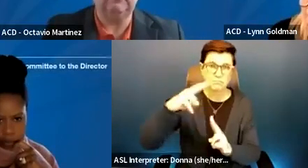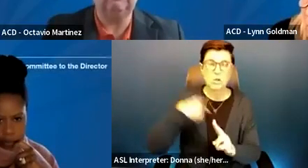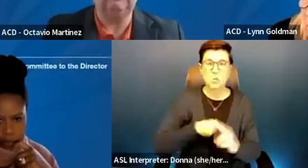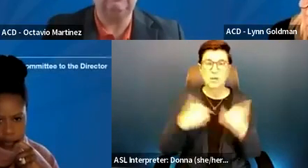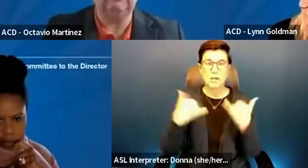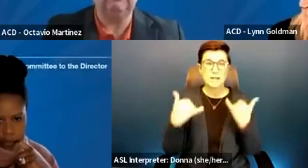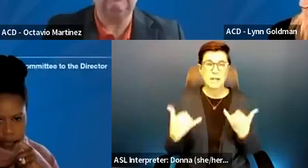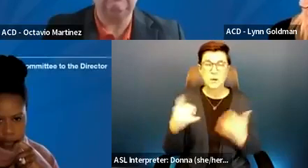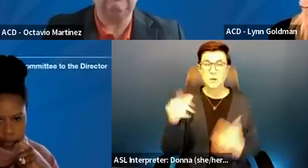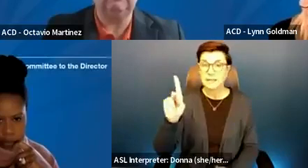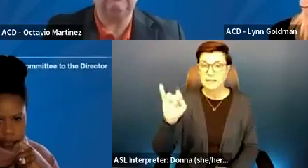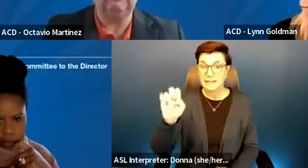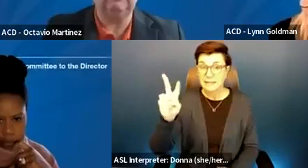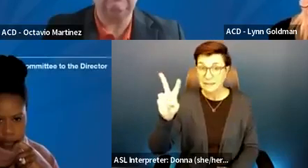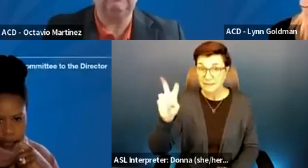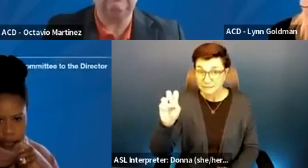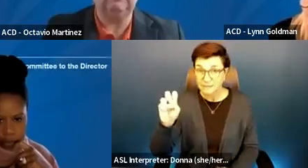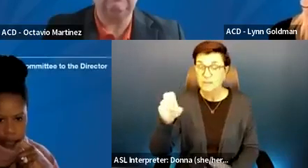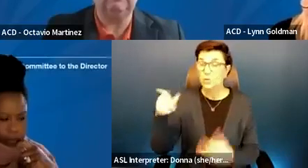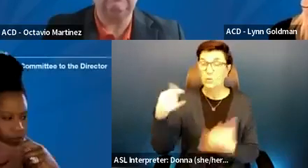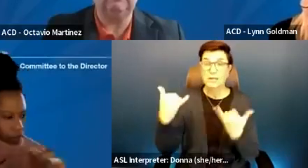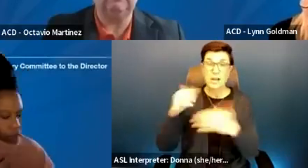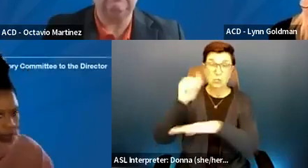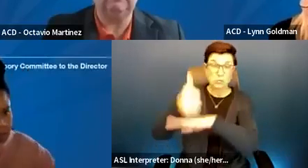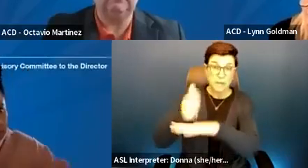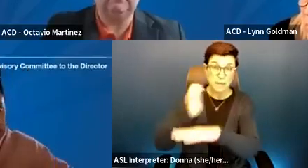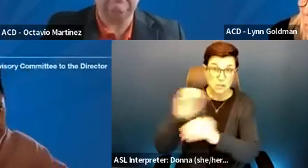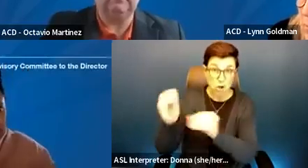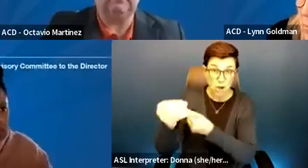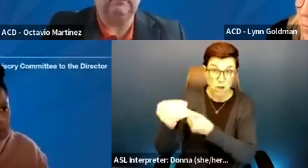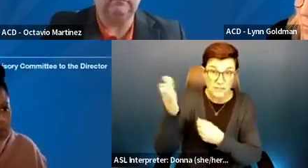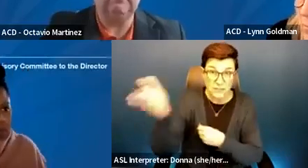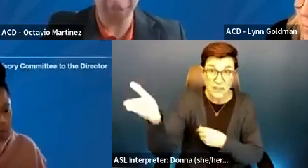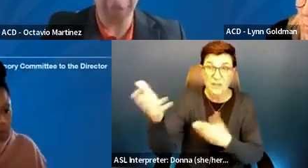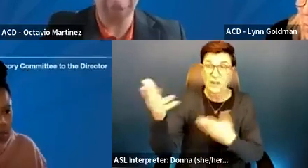It's really, I think, underappreciated domestically.